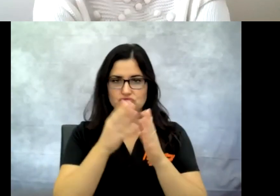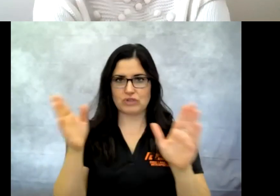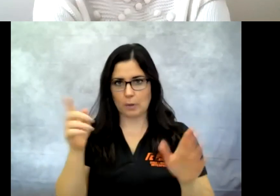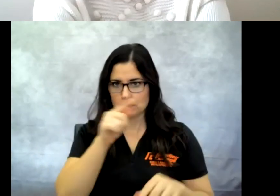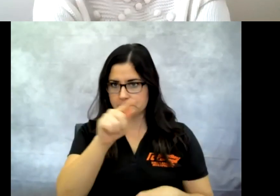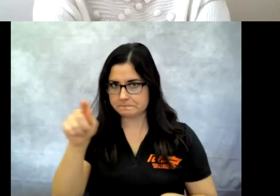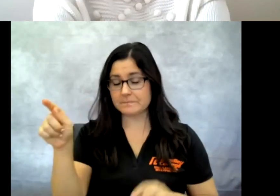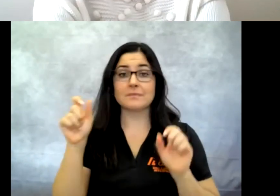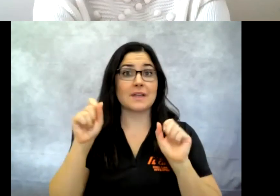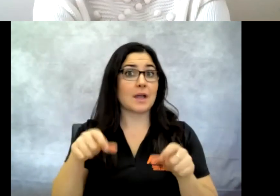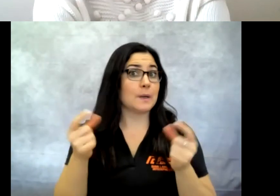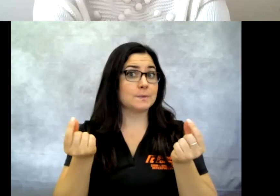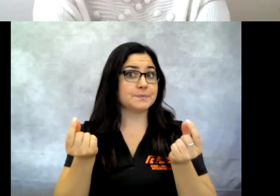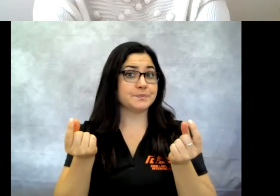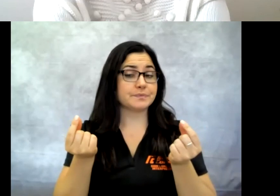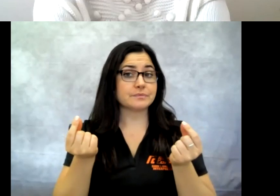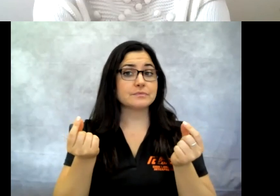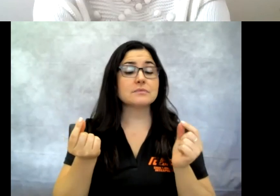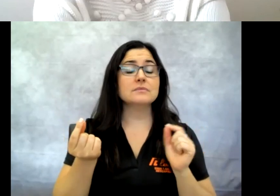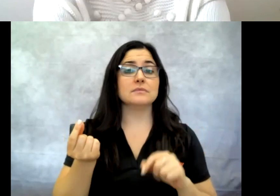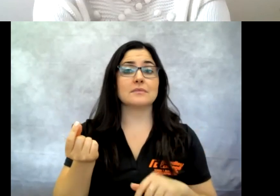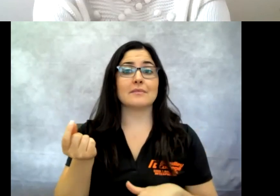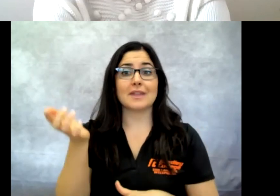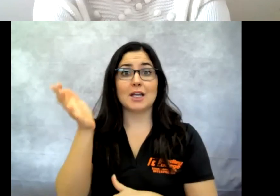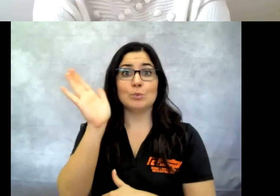outside, even in nature or just in an environment that's comfortable.